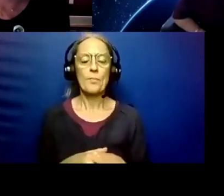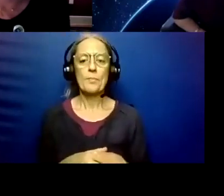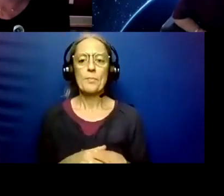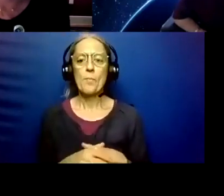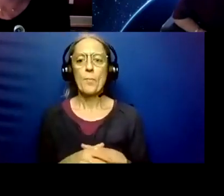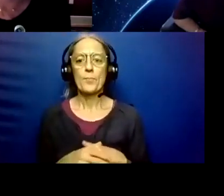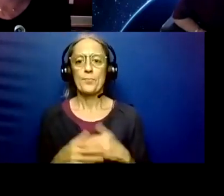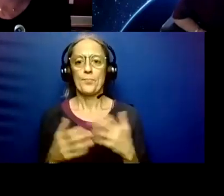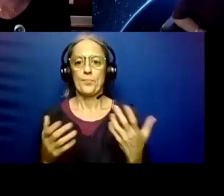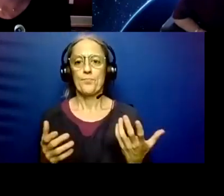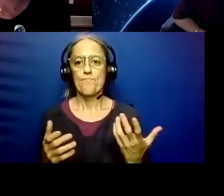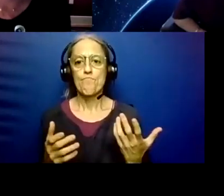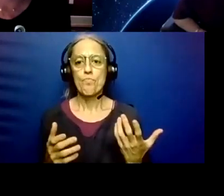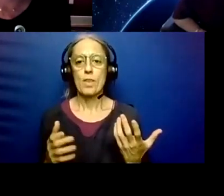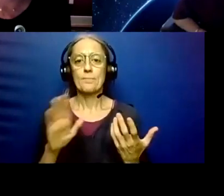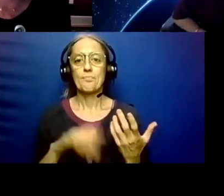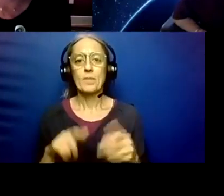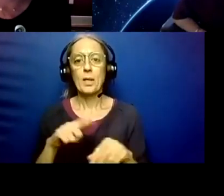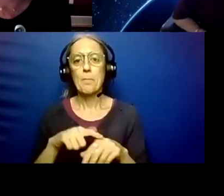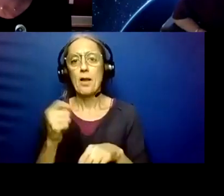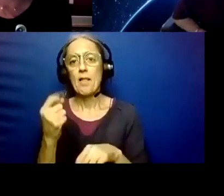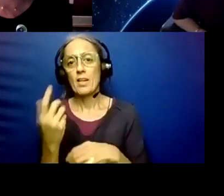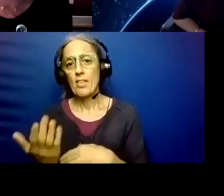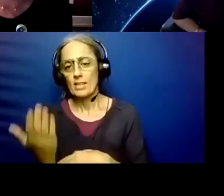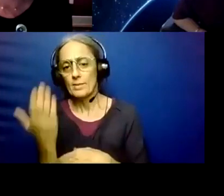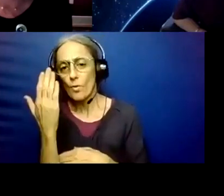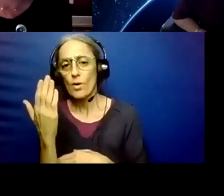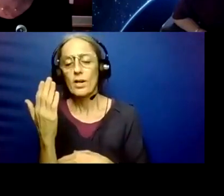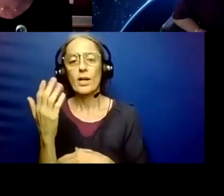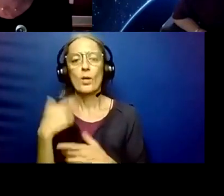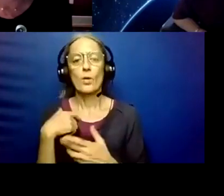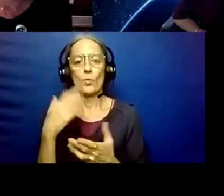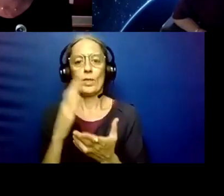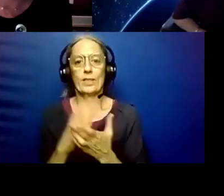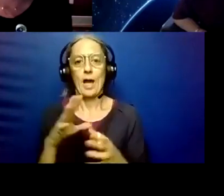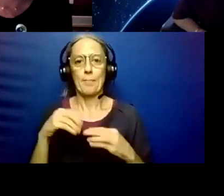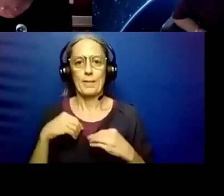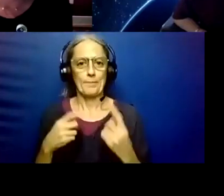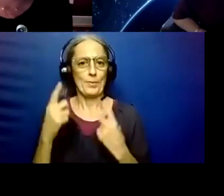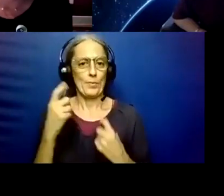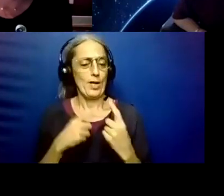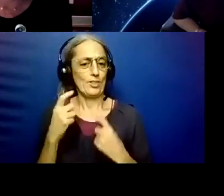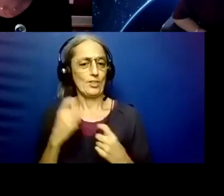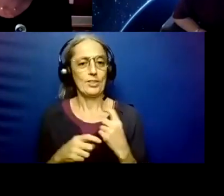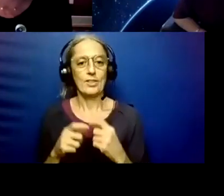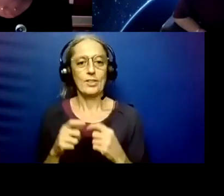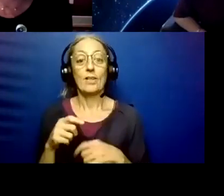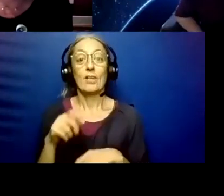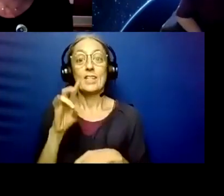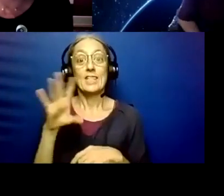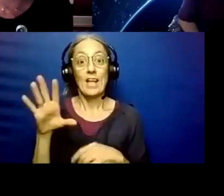it was around 11:00 this morning. There were questions from over 75 registrants who submitted them.